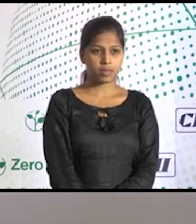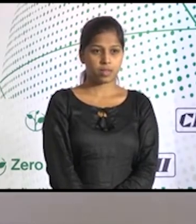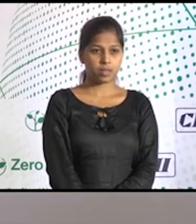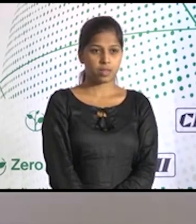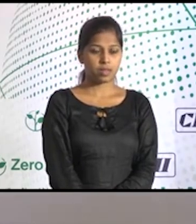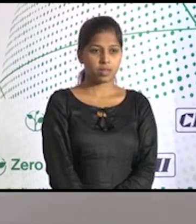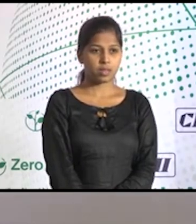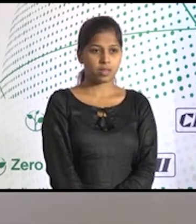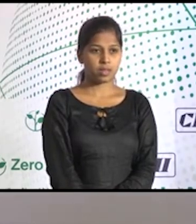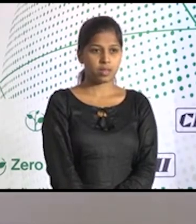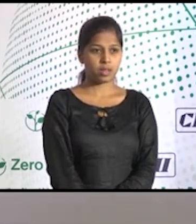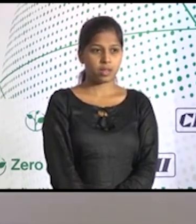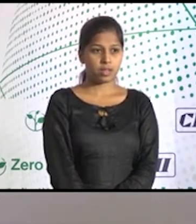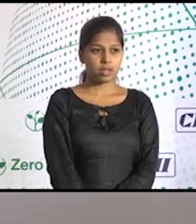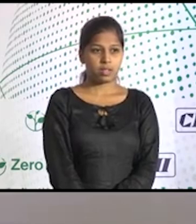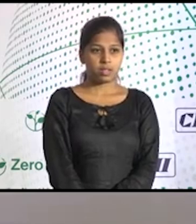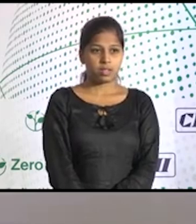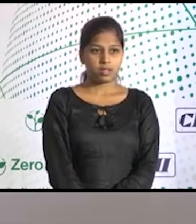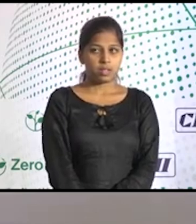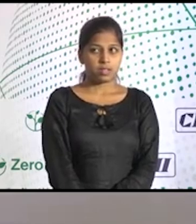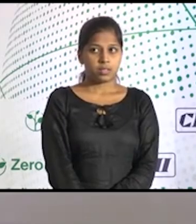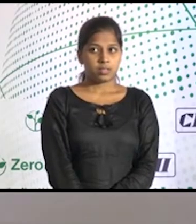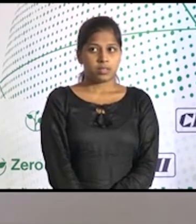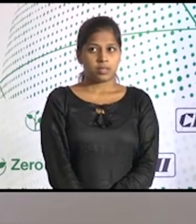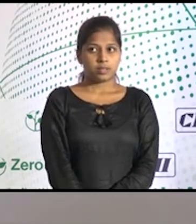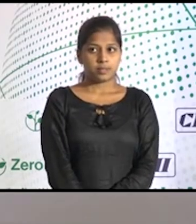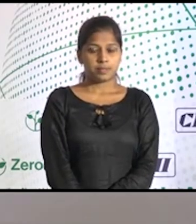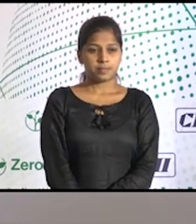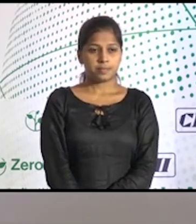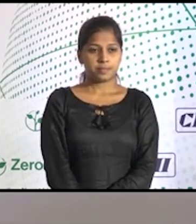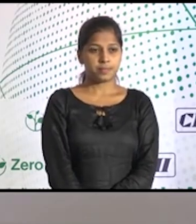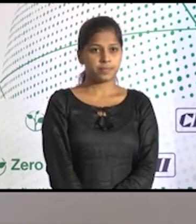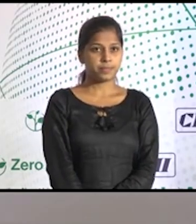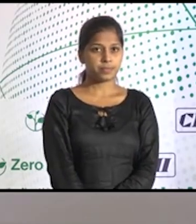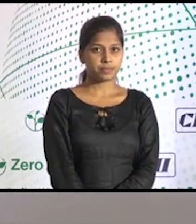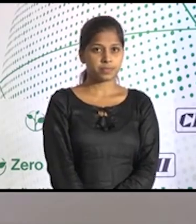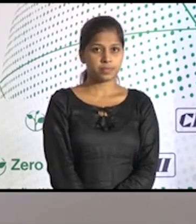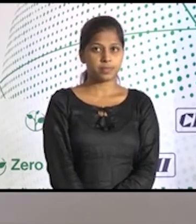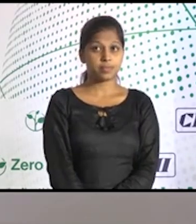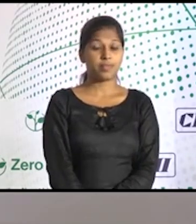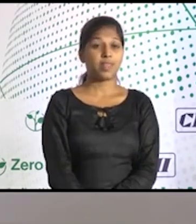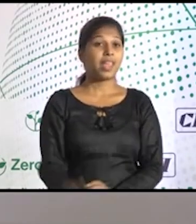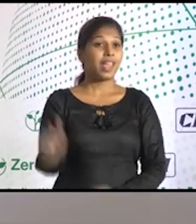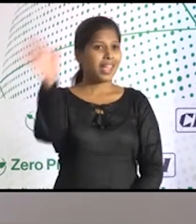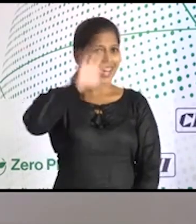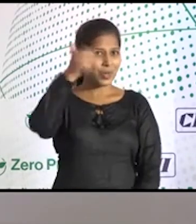70 seconds. Hi good afternoon everyone.